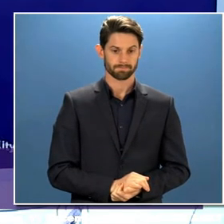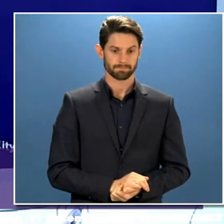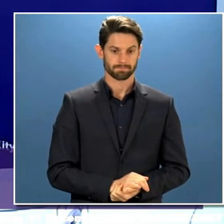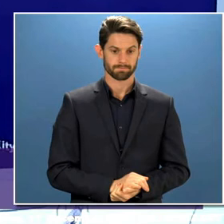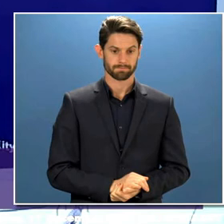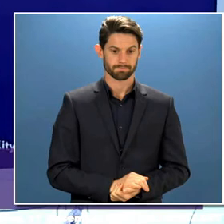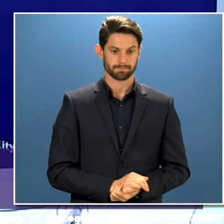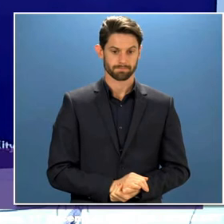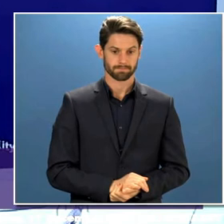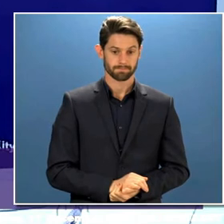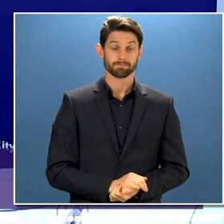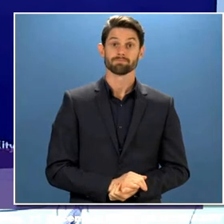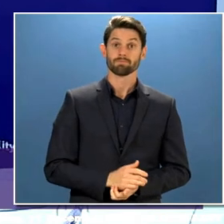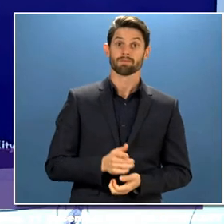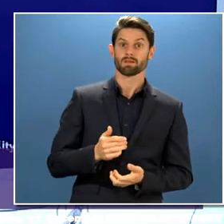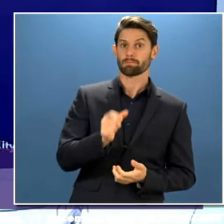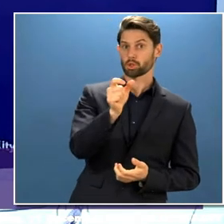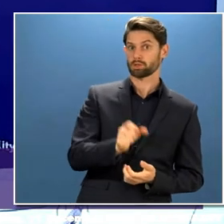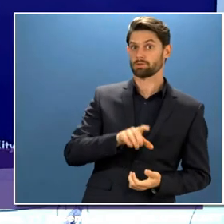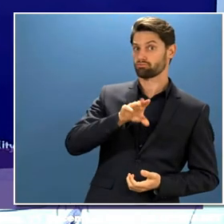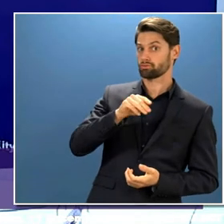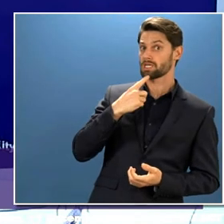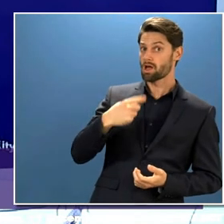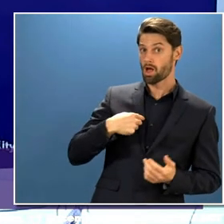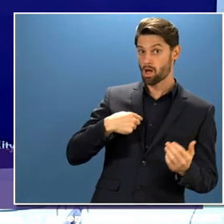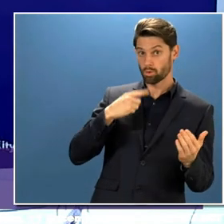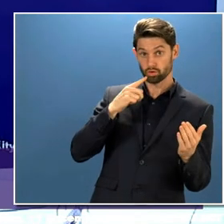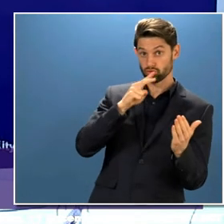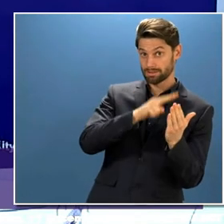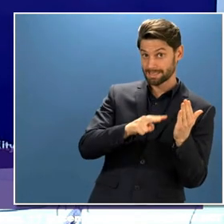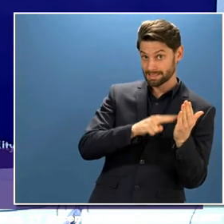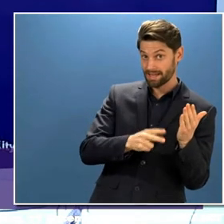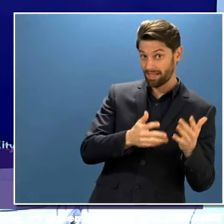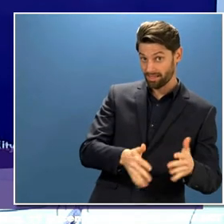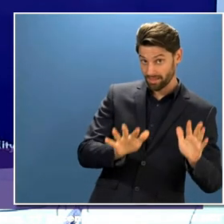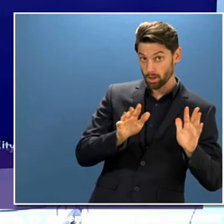I will read you the affirmation. At the end, please say yes or I do.